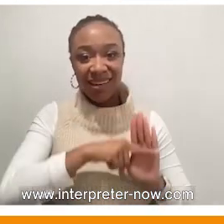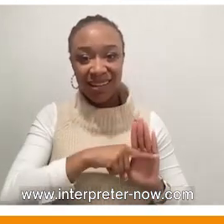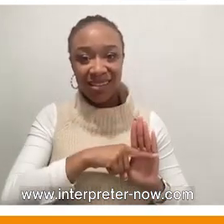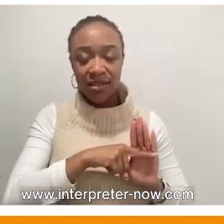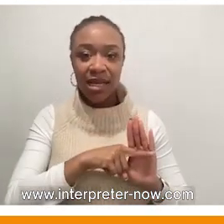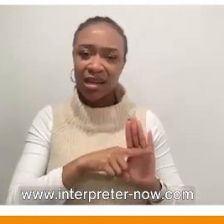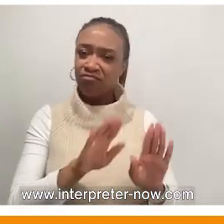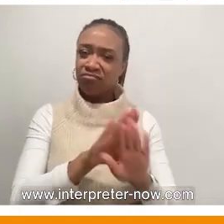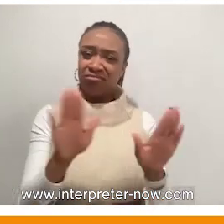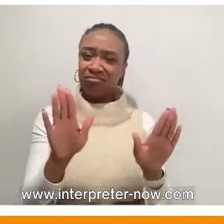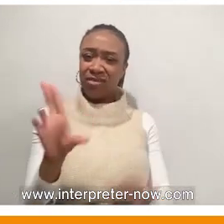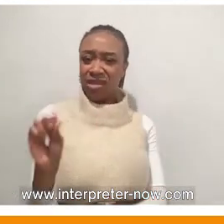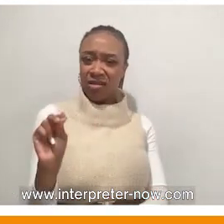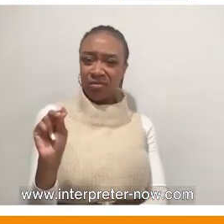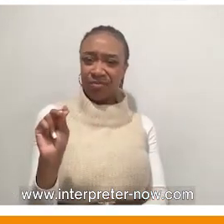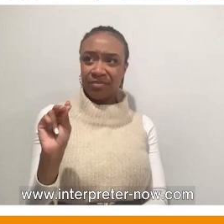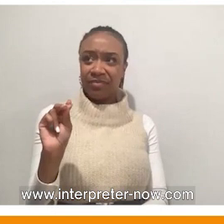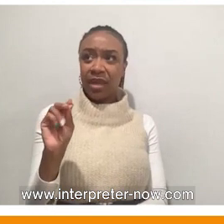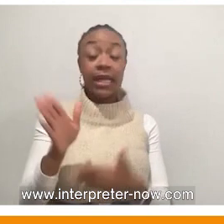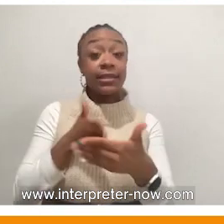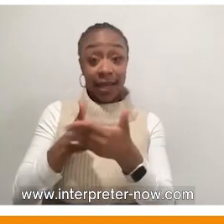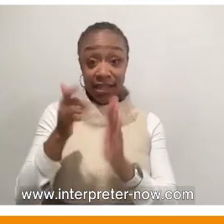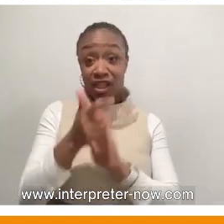No, it's against the law to fire somebody for that.